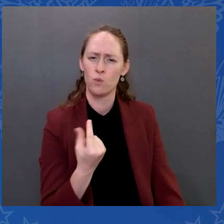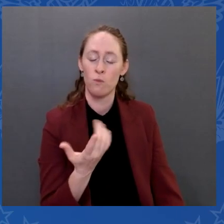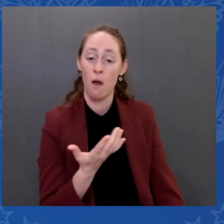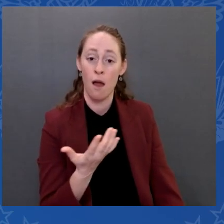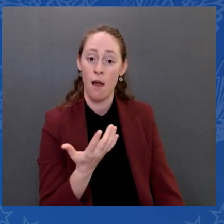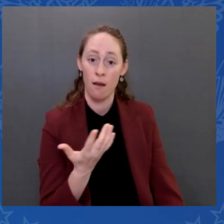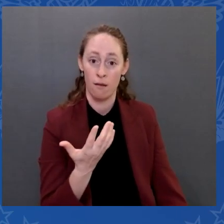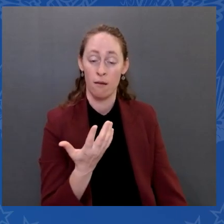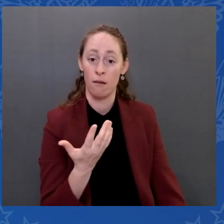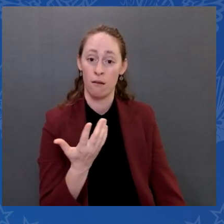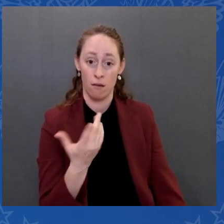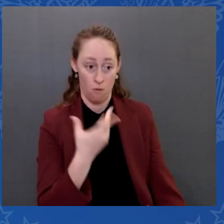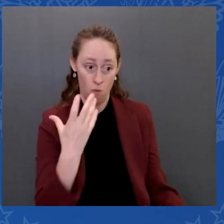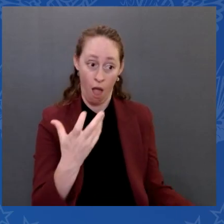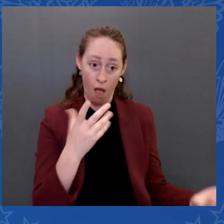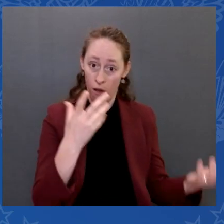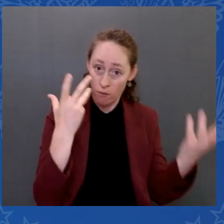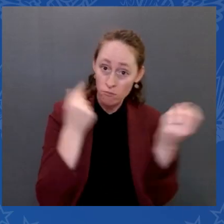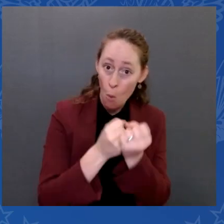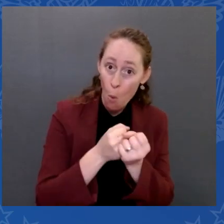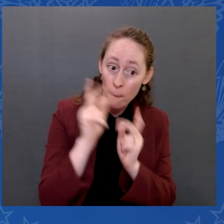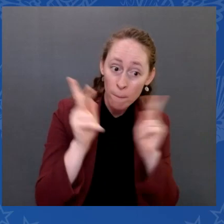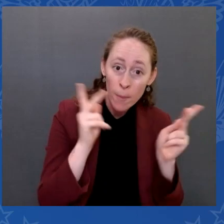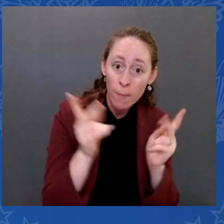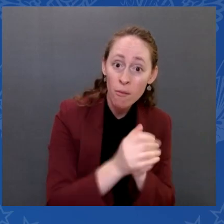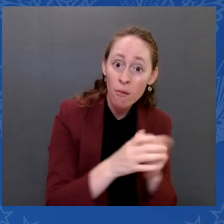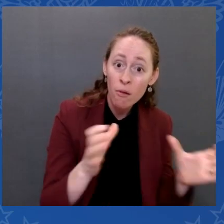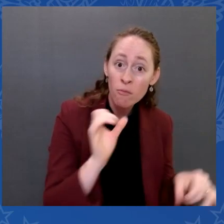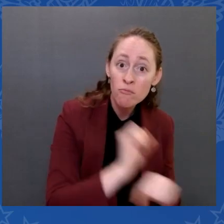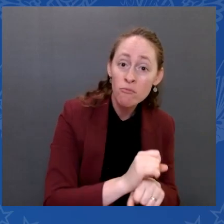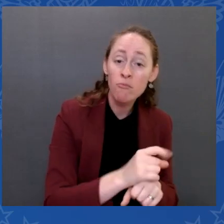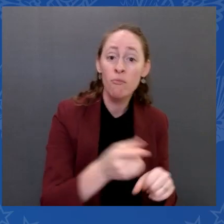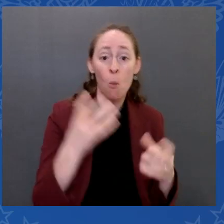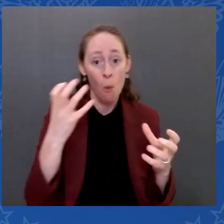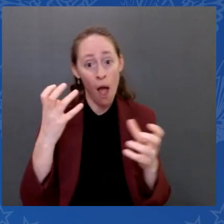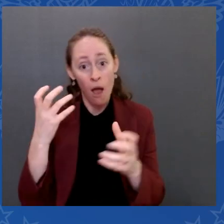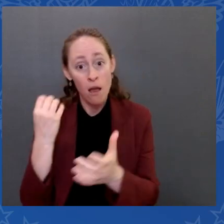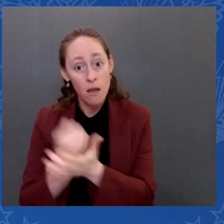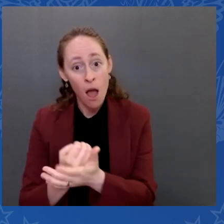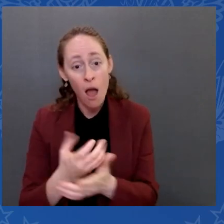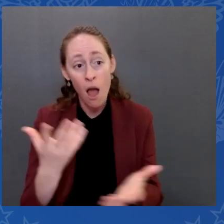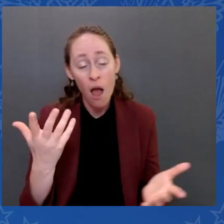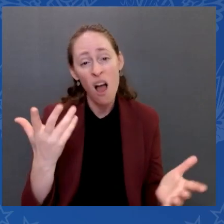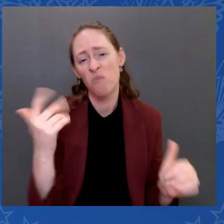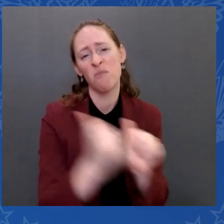is to get this CHIPS Act over the finish line and onto your desk this week. It's vital.